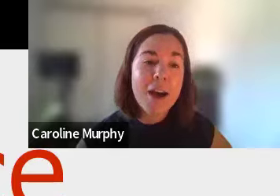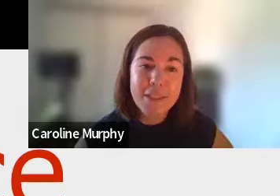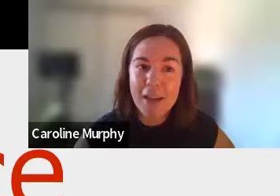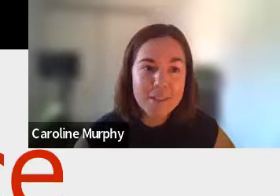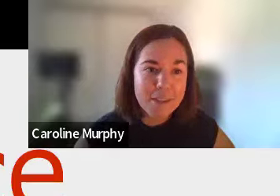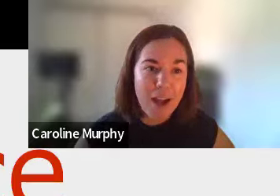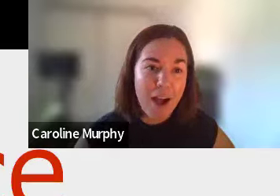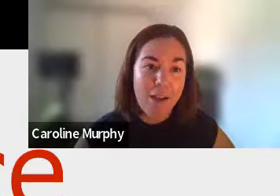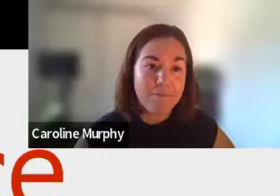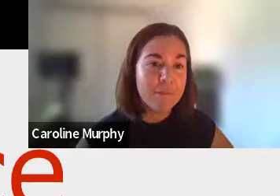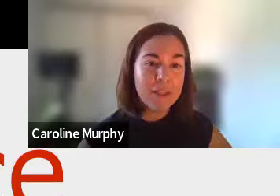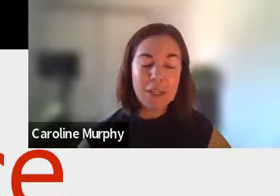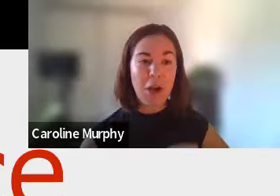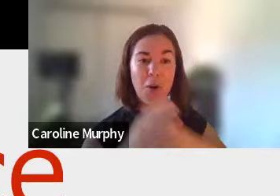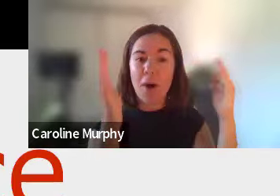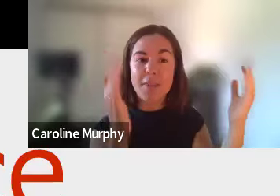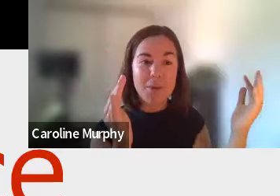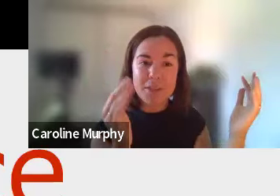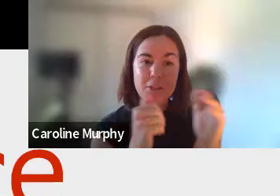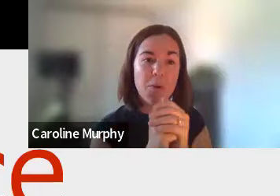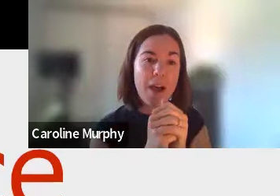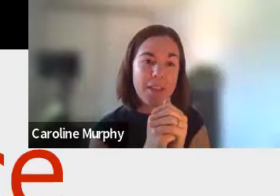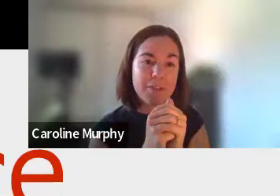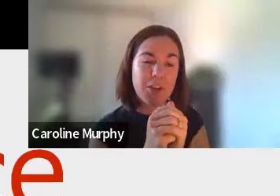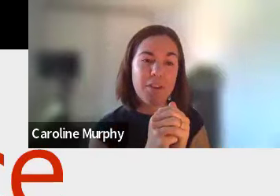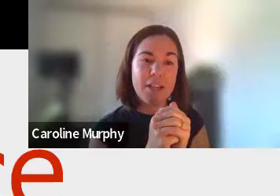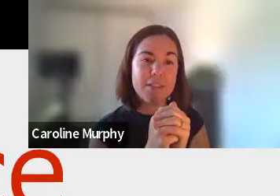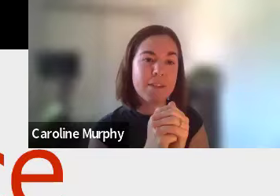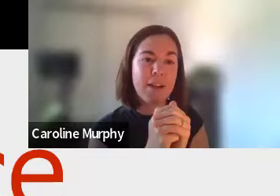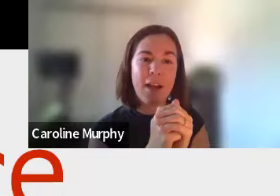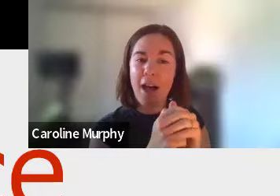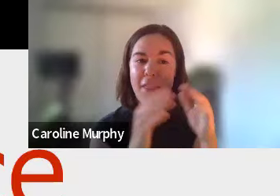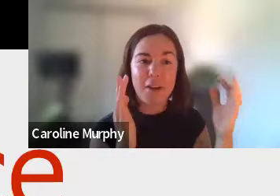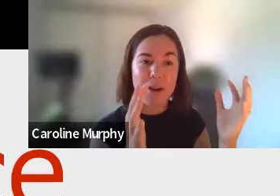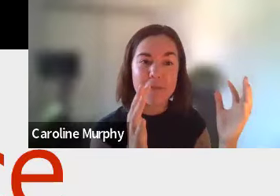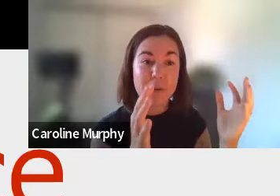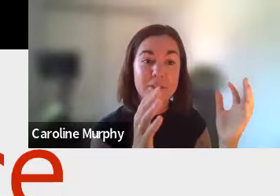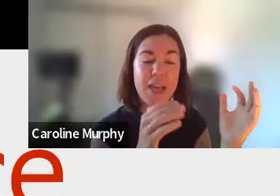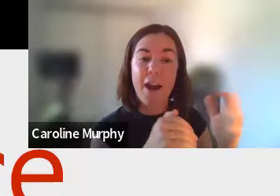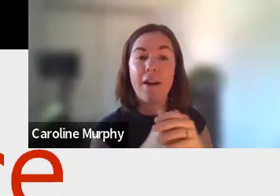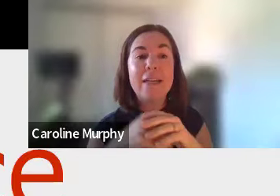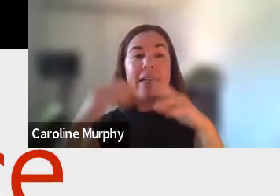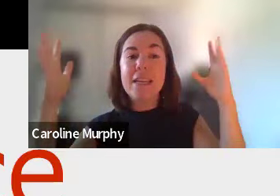context on, you know, what the U.S. Fish and Wildlife service and the career folks there